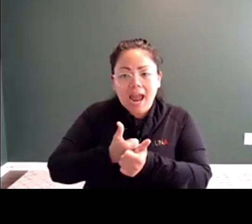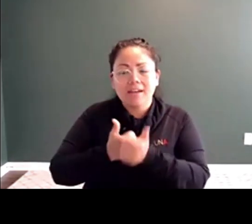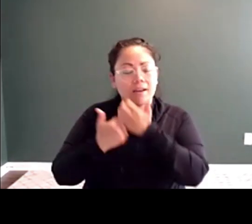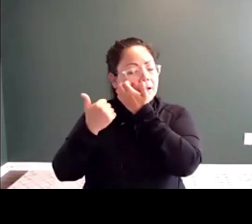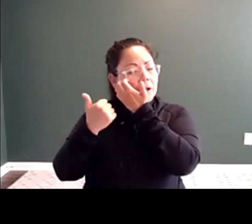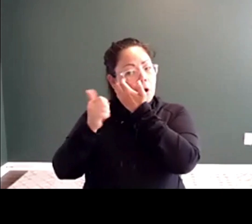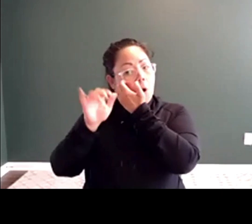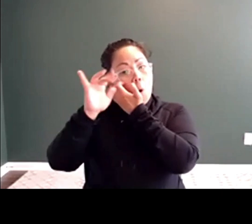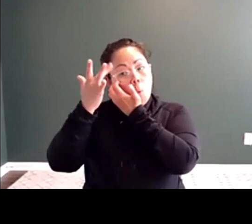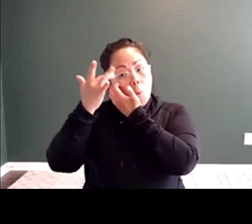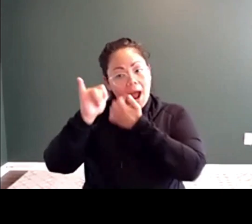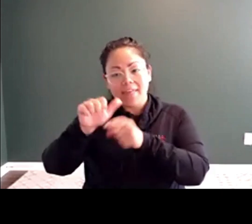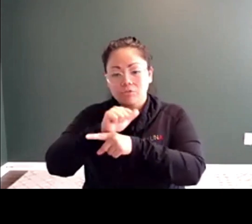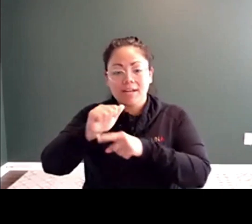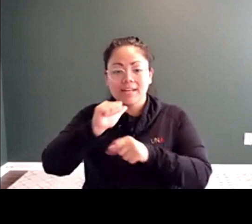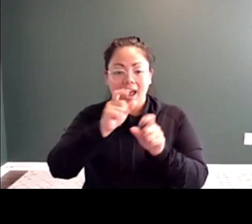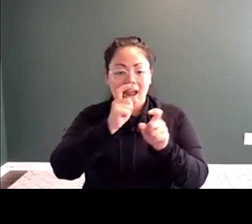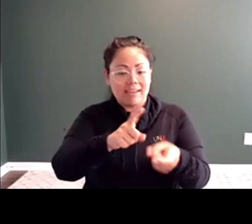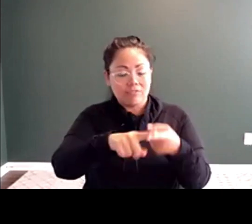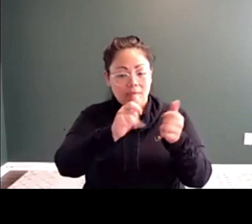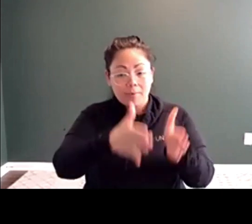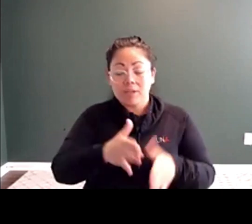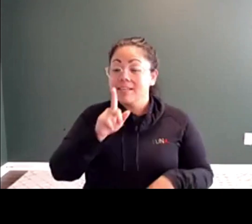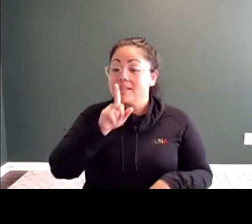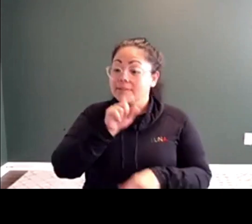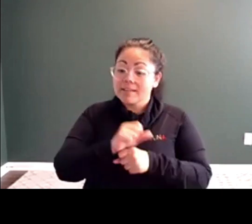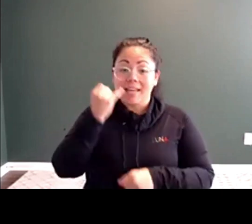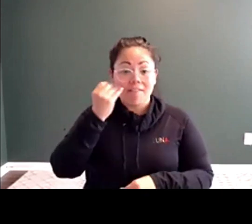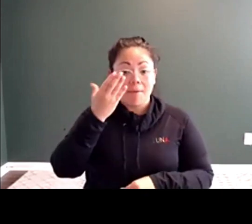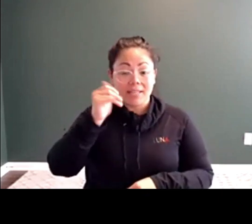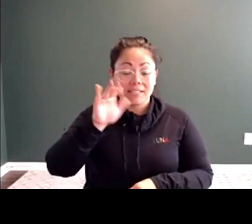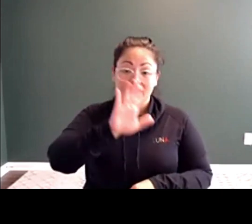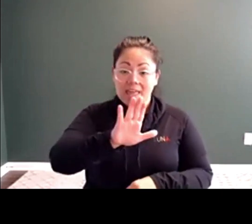not given to this individual? And if it is because of national origin and that's a start,